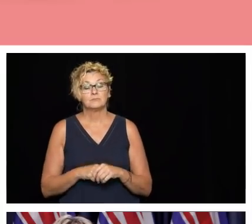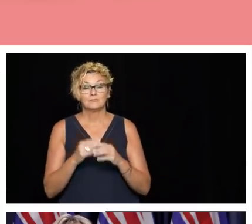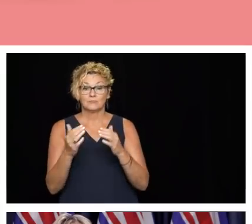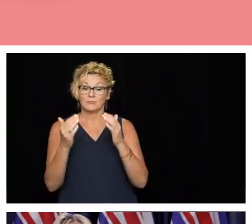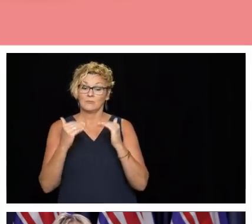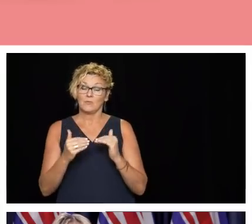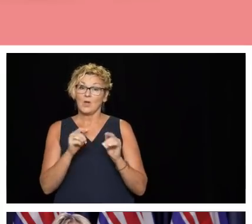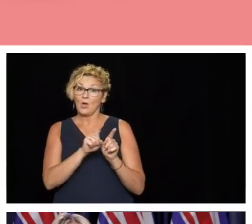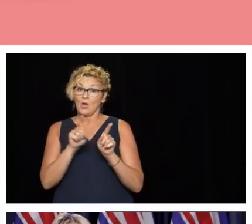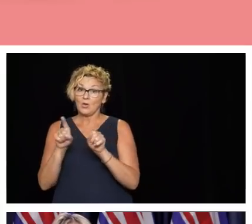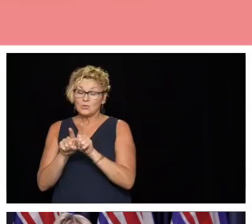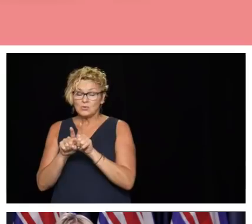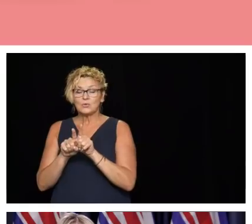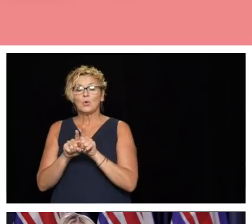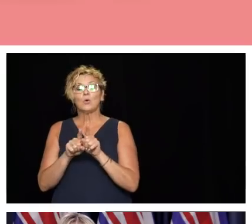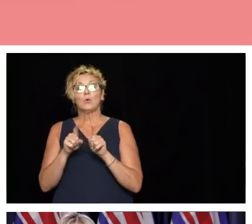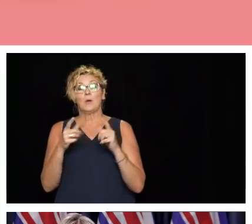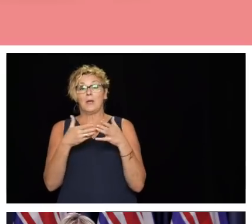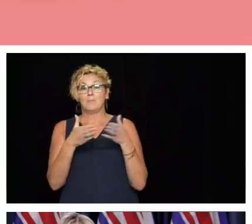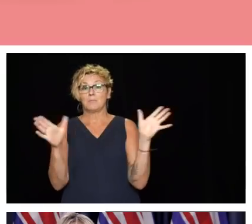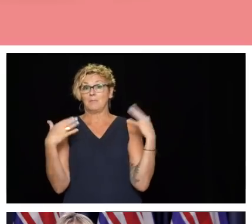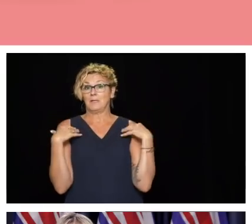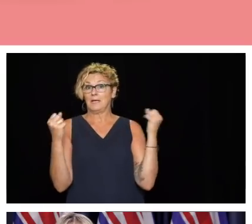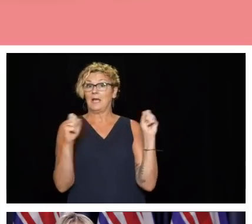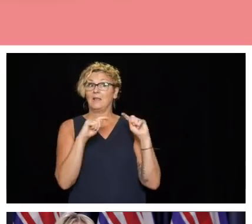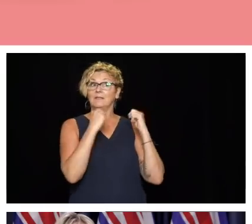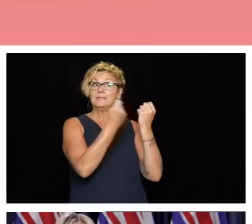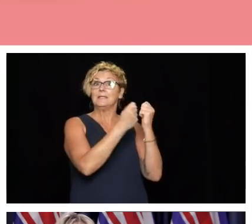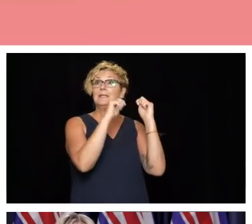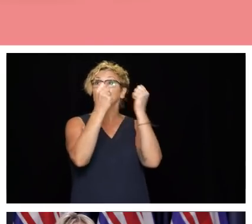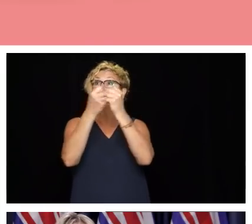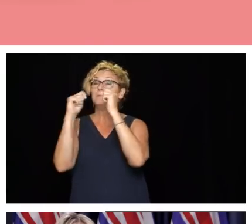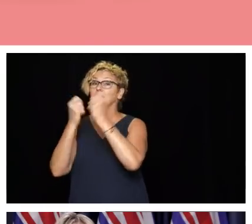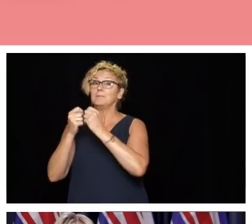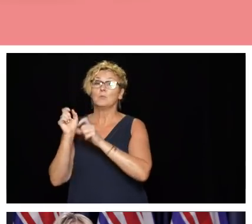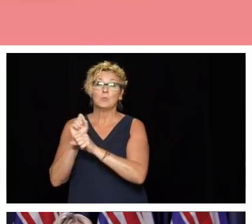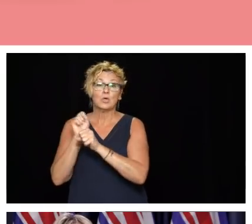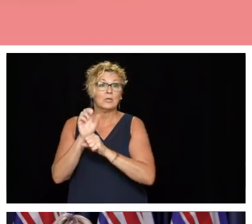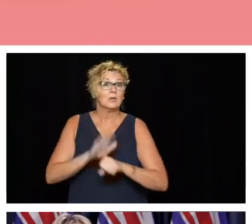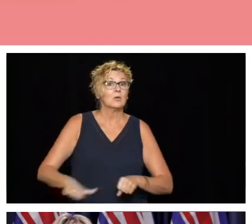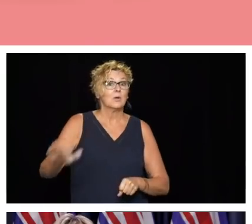with our colleagues across the country to make sure that we have in Canada will we need to